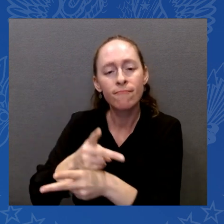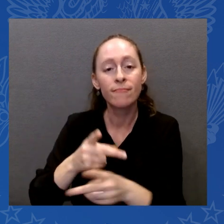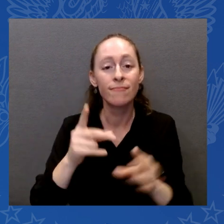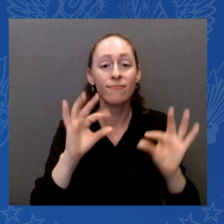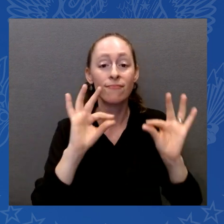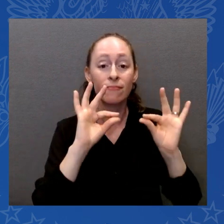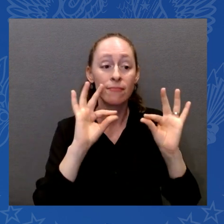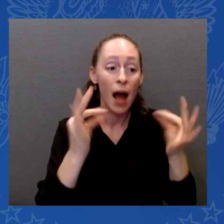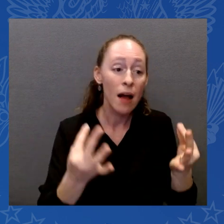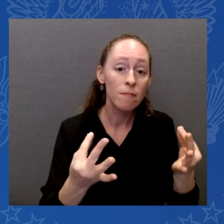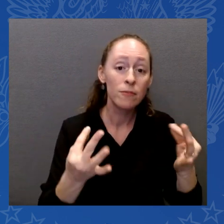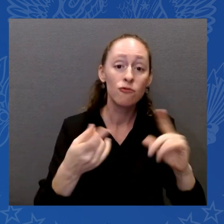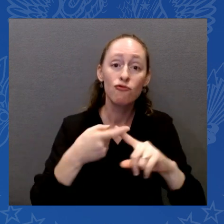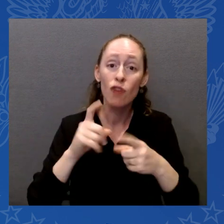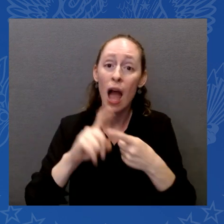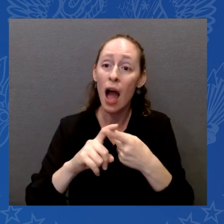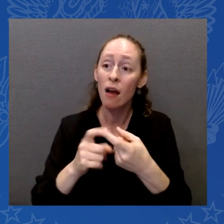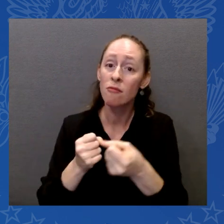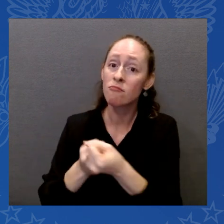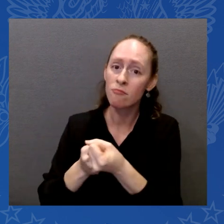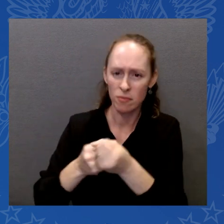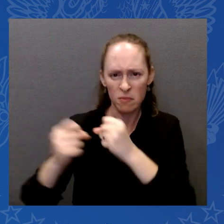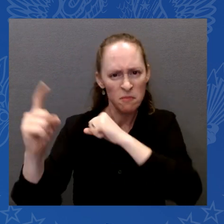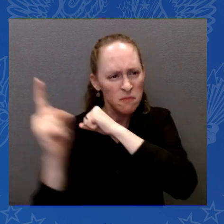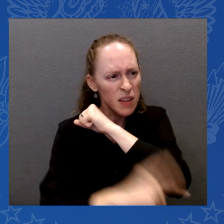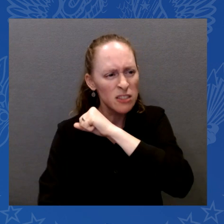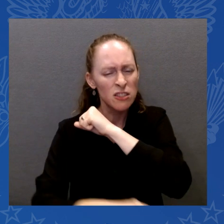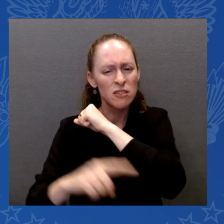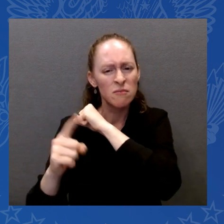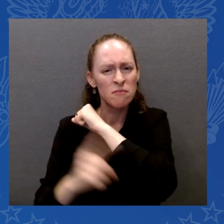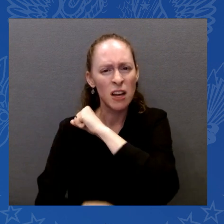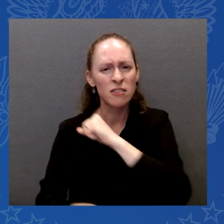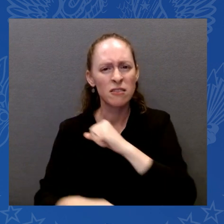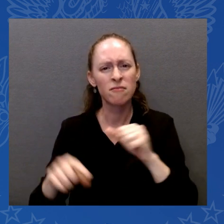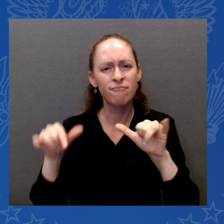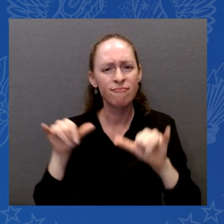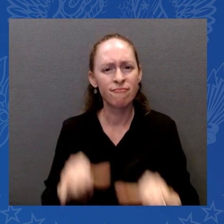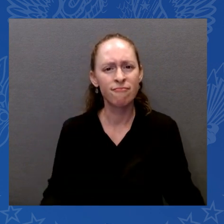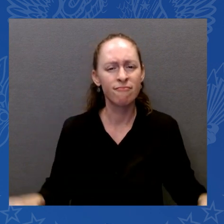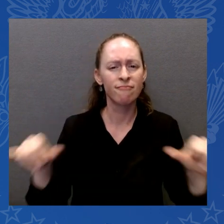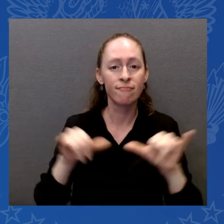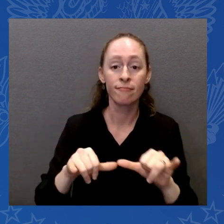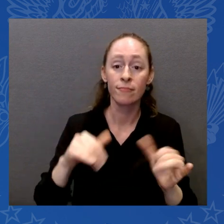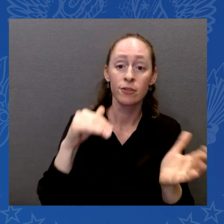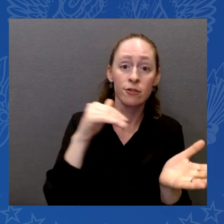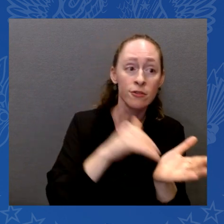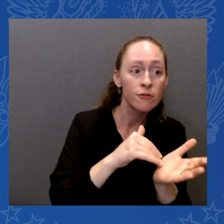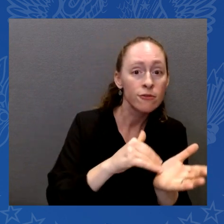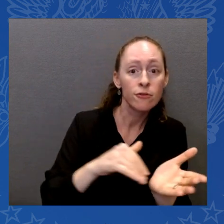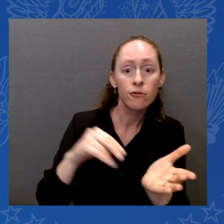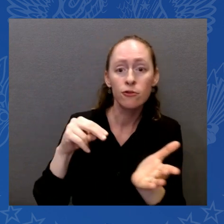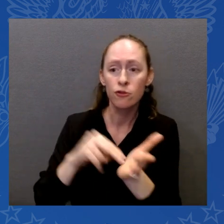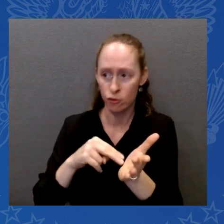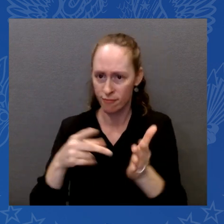to criminalize abortion providers play out in real time. Our colleagues, like Dr. Caitlin Brennan in Indiana,